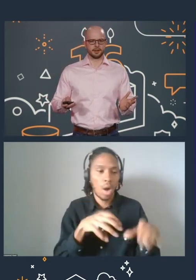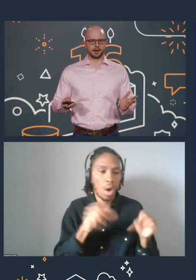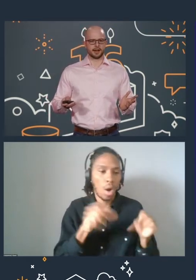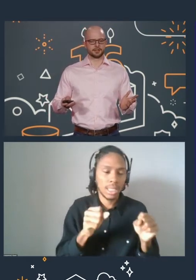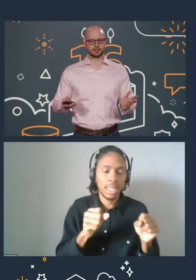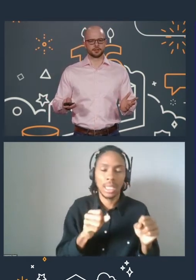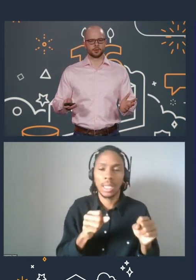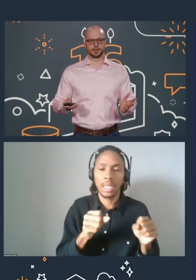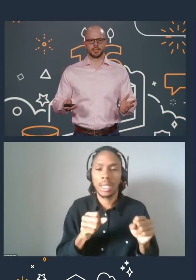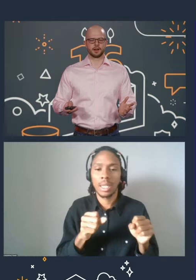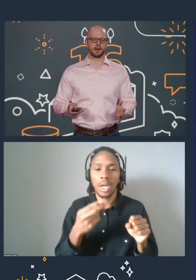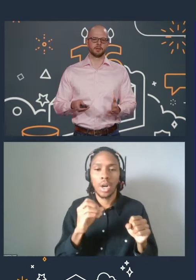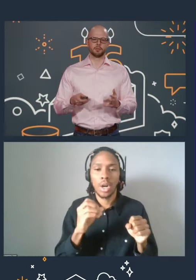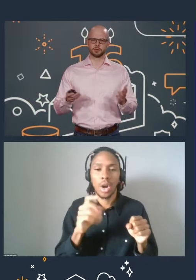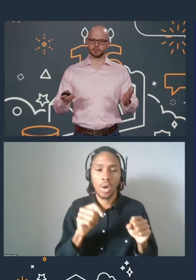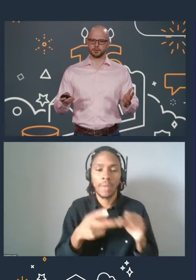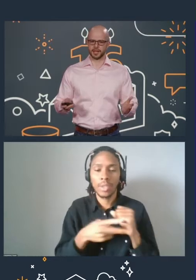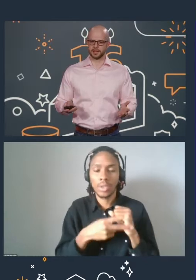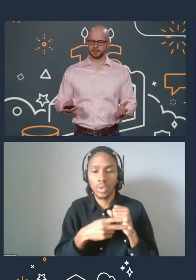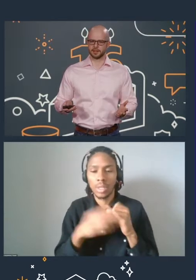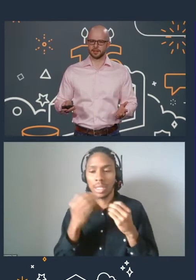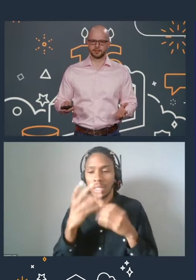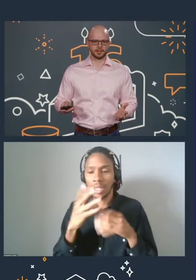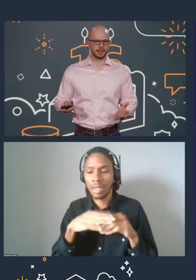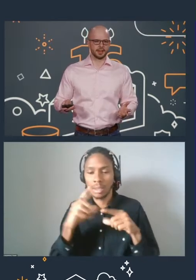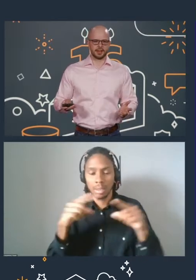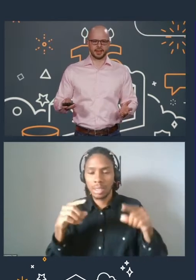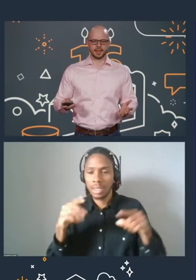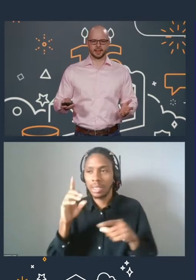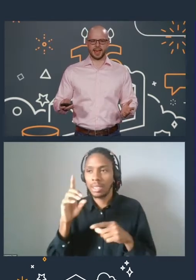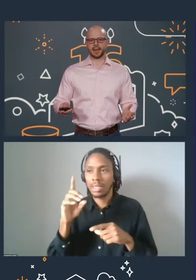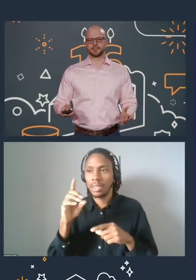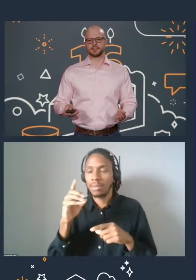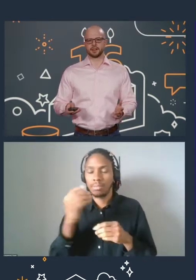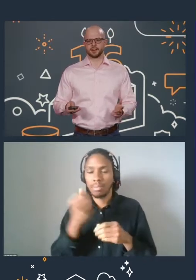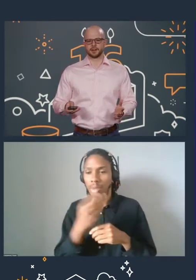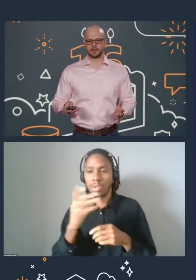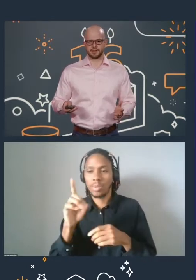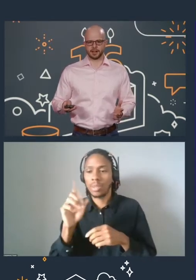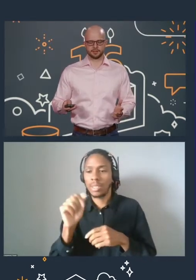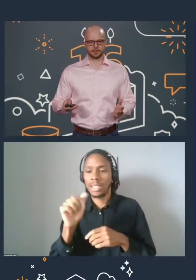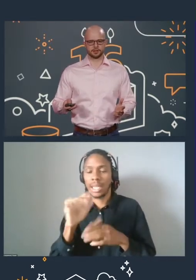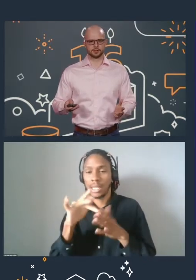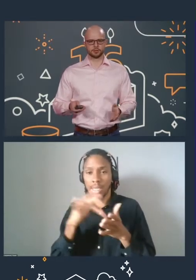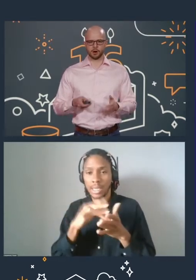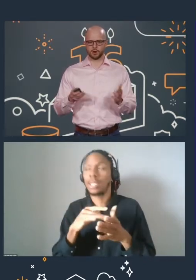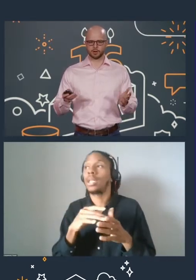They're having to store data on multiple data centers, and as their data centers grow,